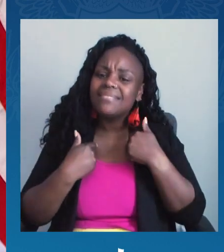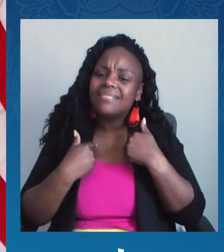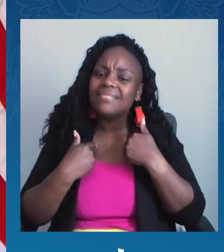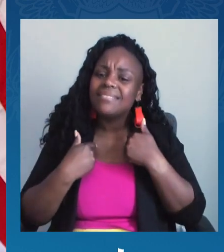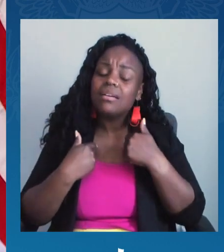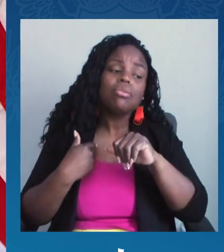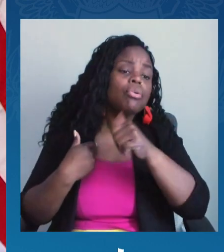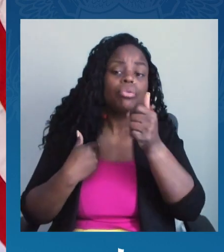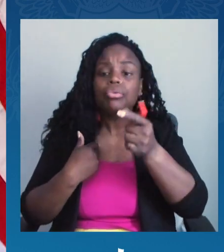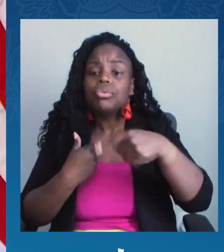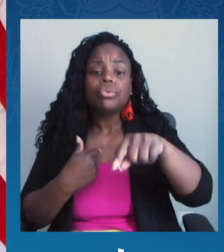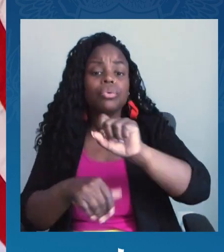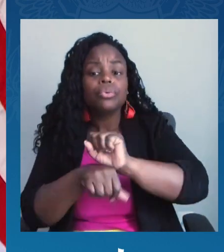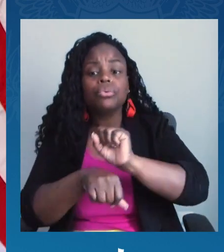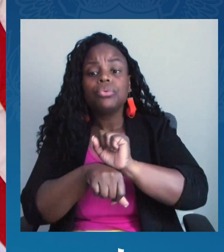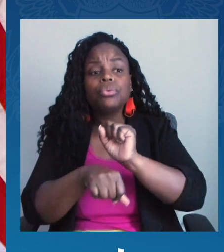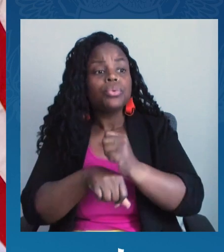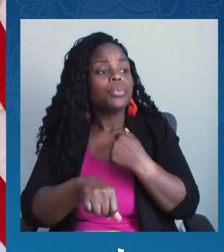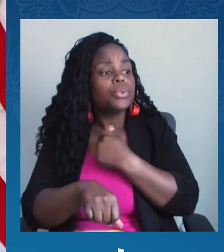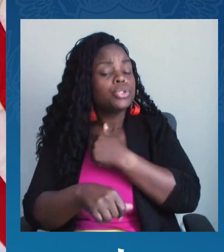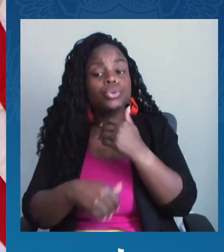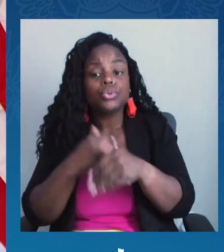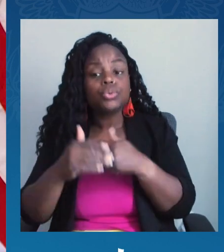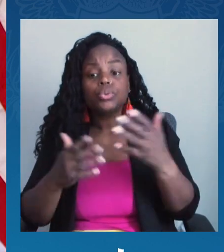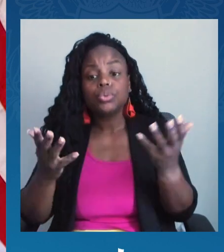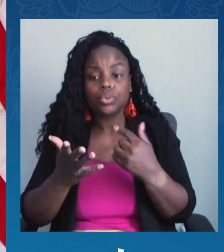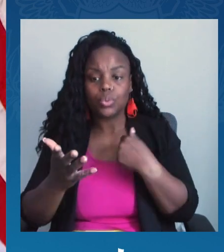is saying that we need to start rating hospitals